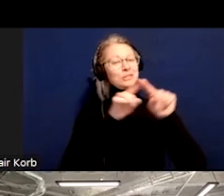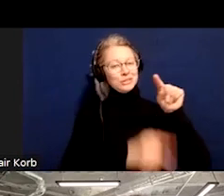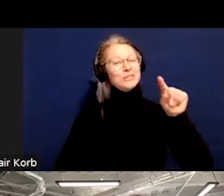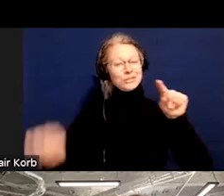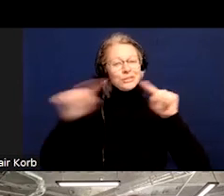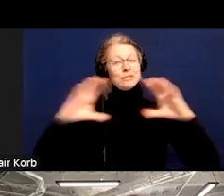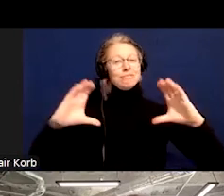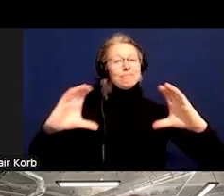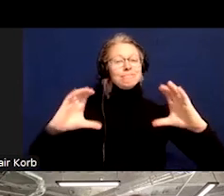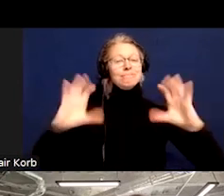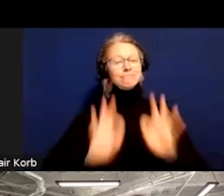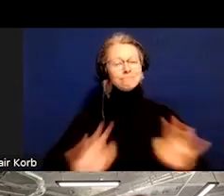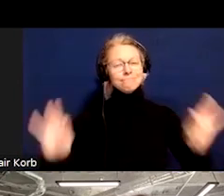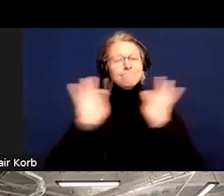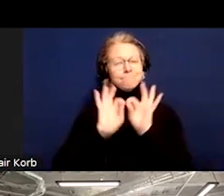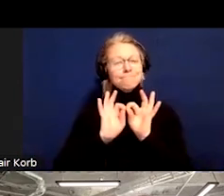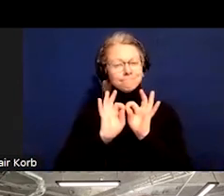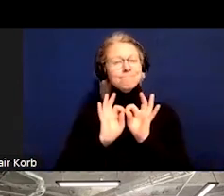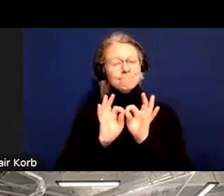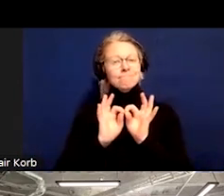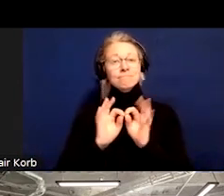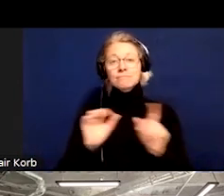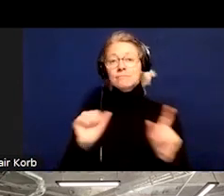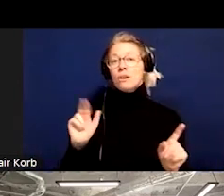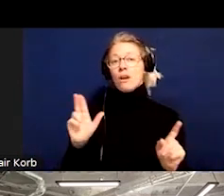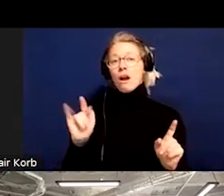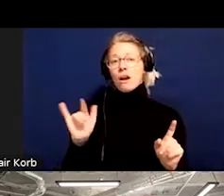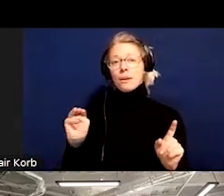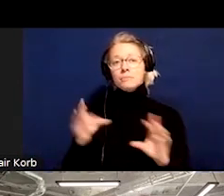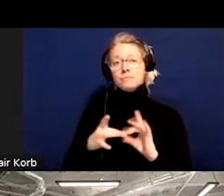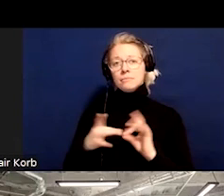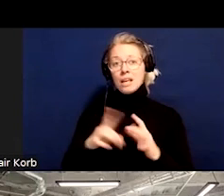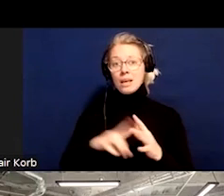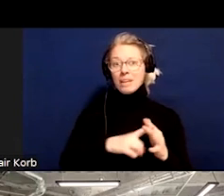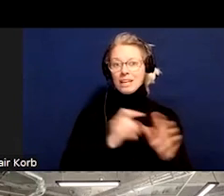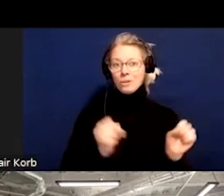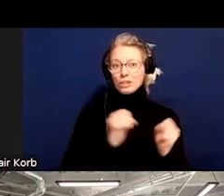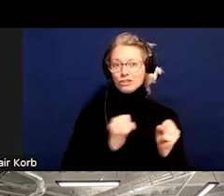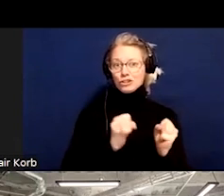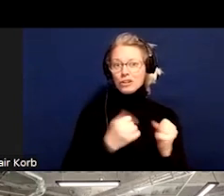very important, and you heard Autumn talk about the start in the winter, and a purpose,